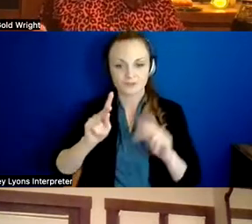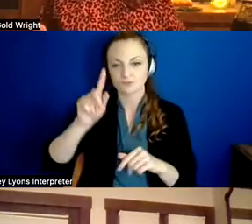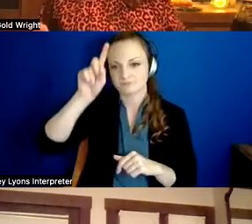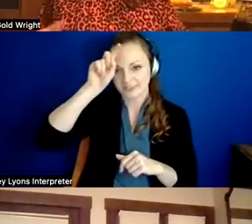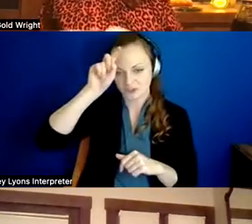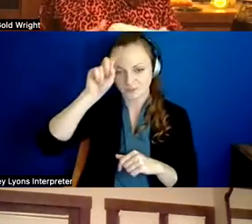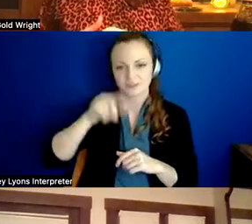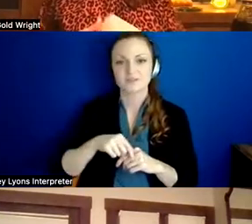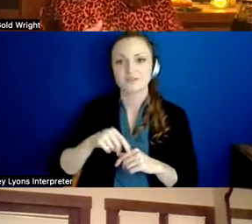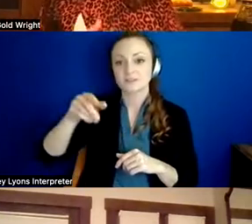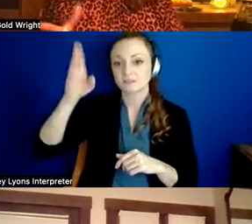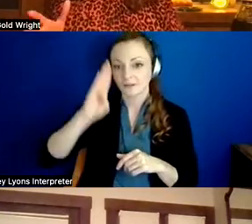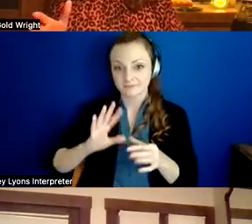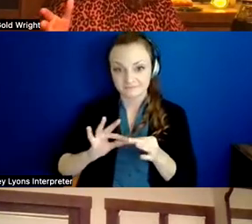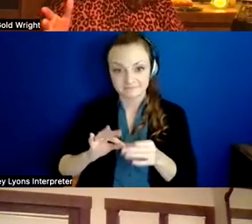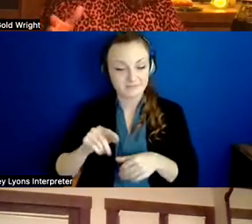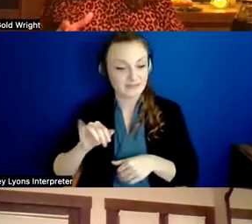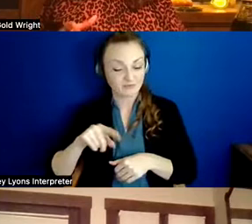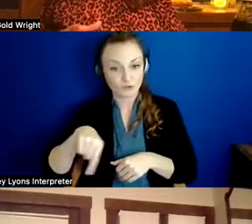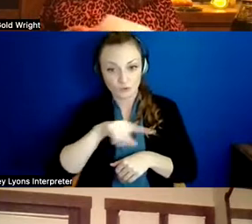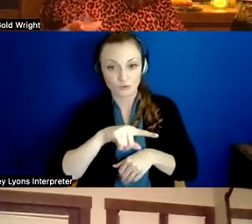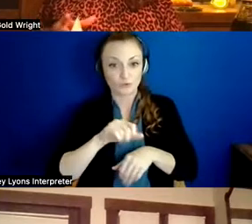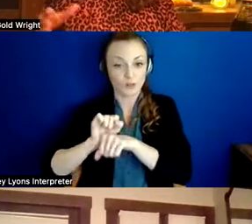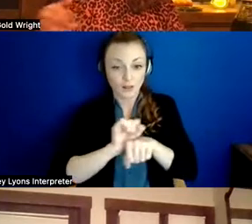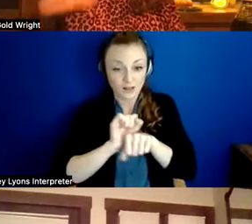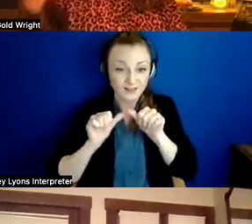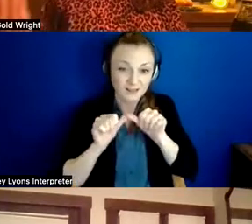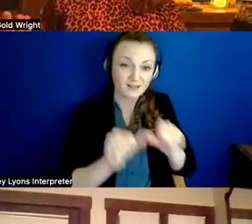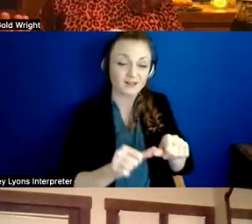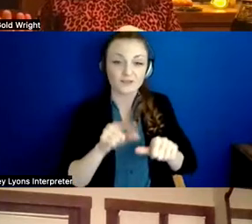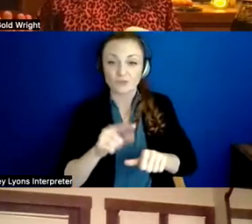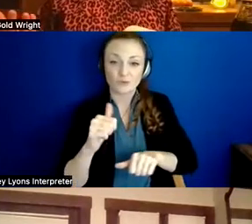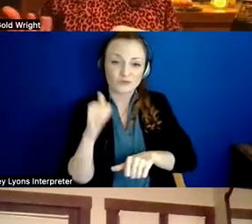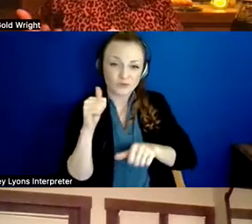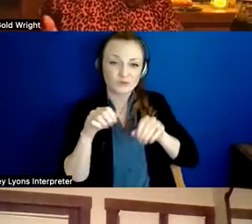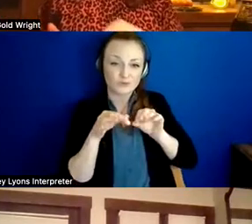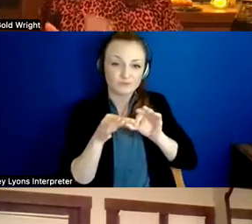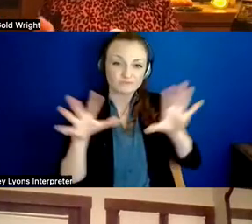refusing to let people go right. 19:44:22 So if you've read anything in the